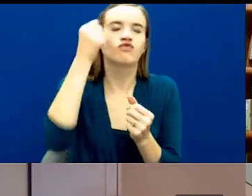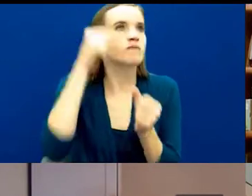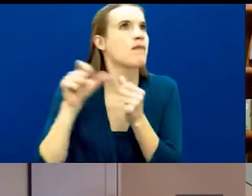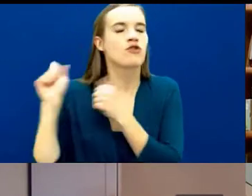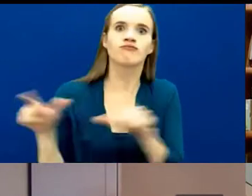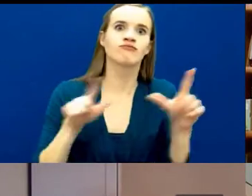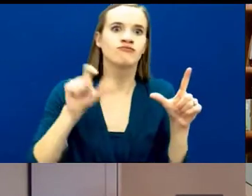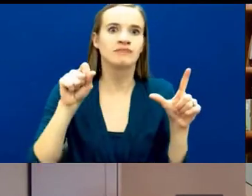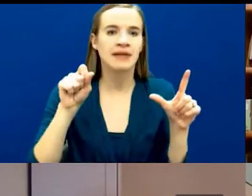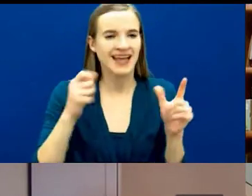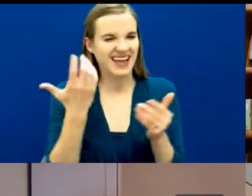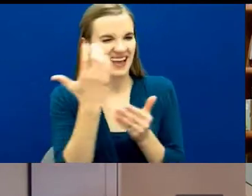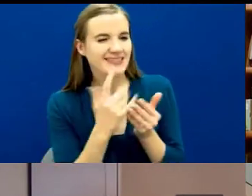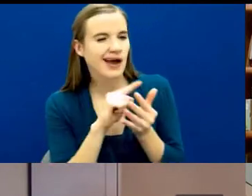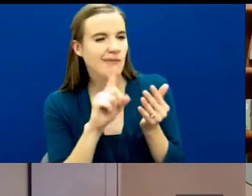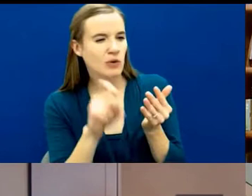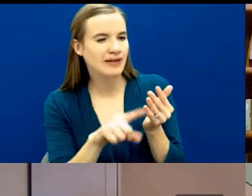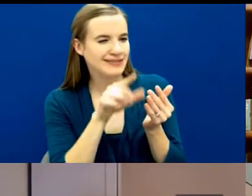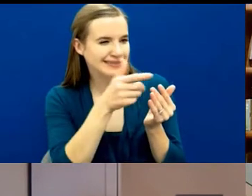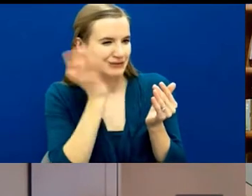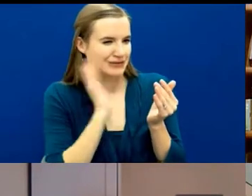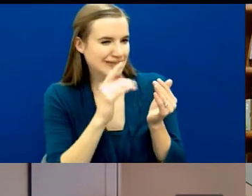you were a kid. And so like, you didn't have an answer, we really relied a lot